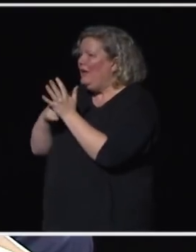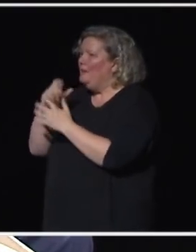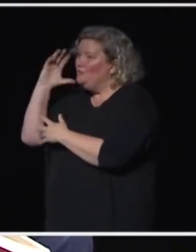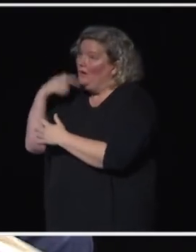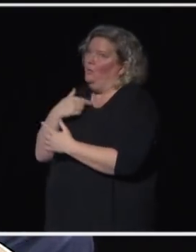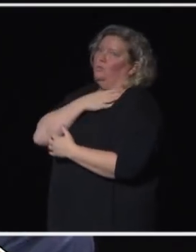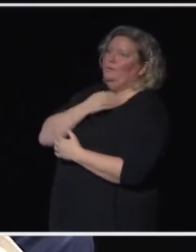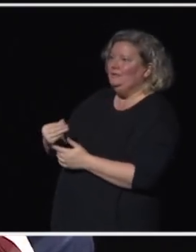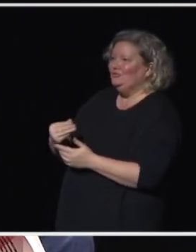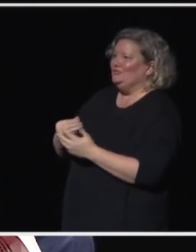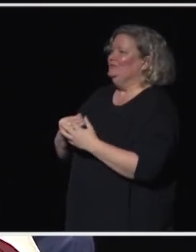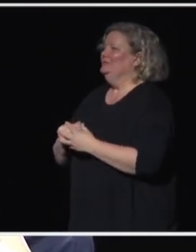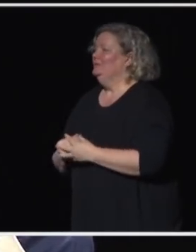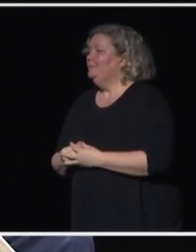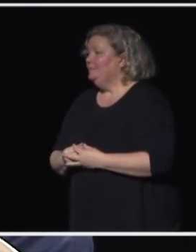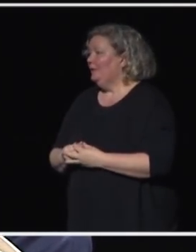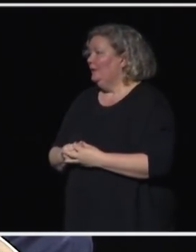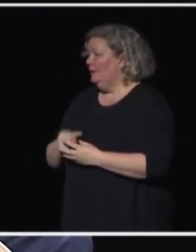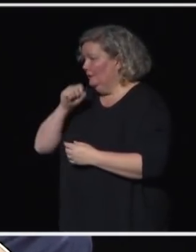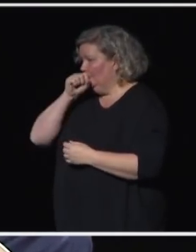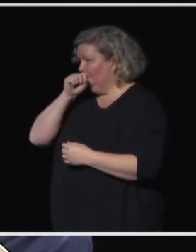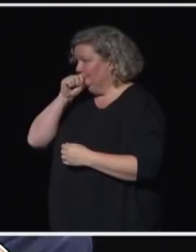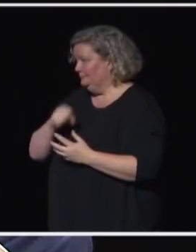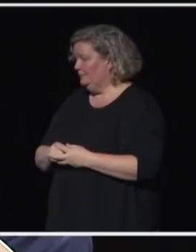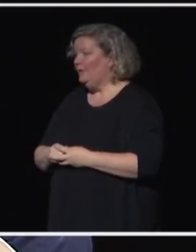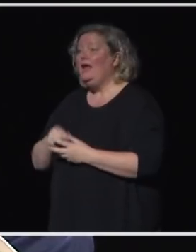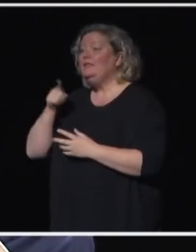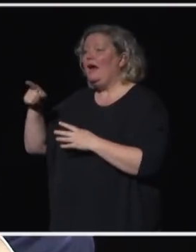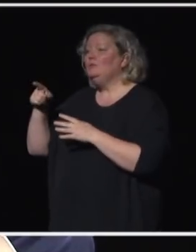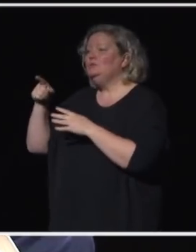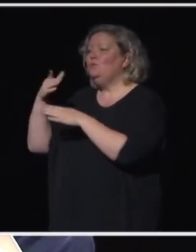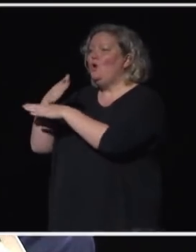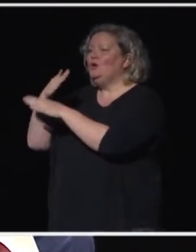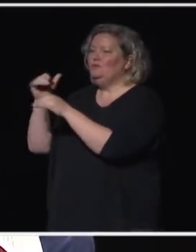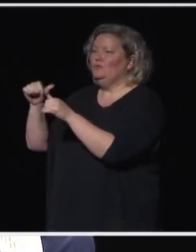That was the work of the great Ryan Cugla